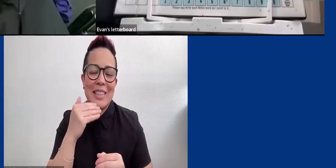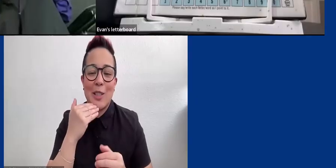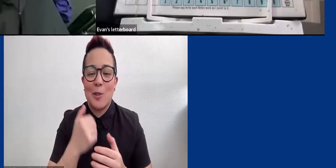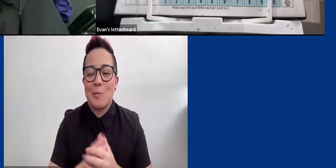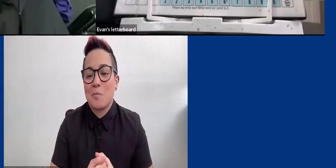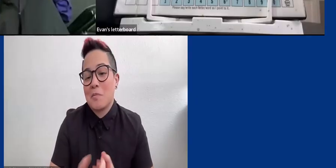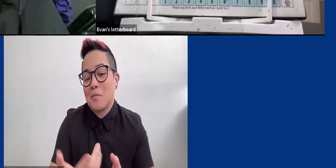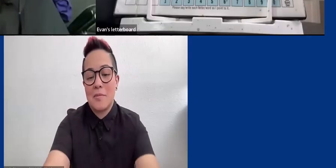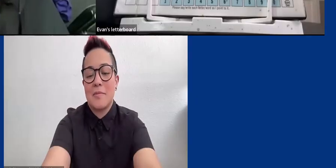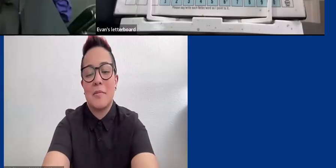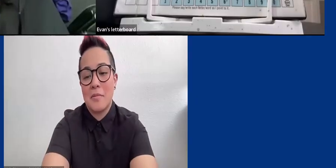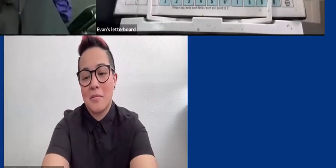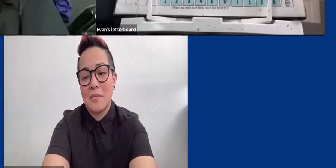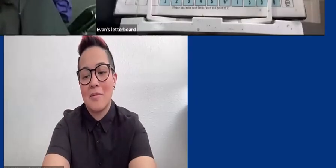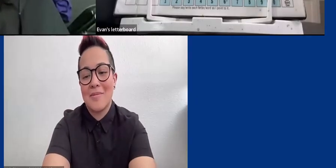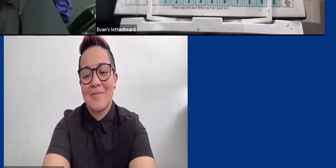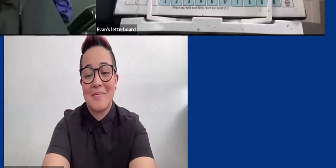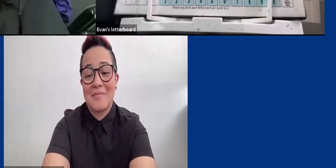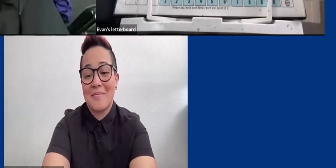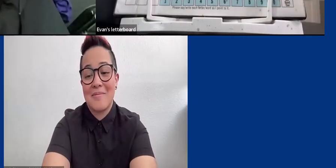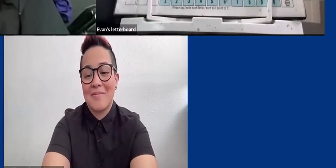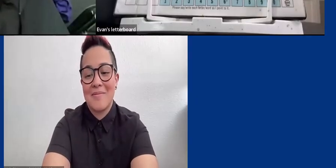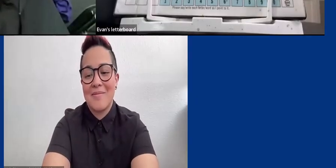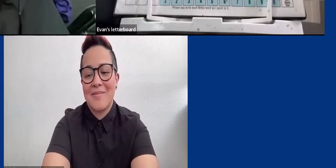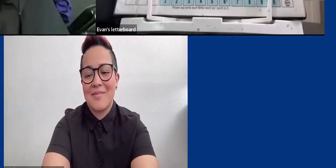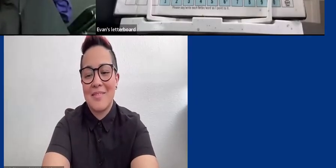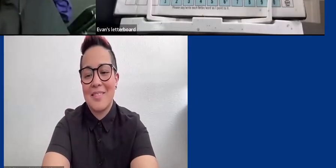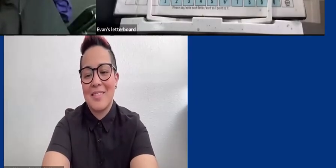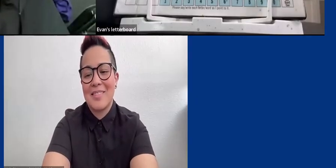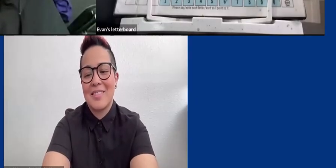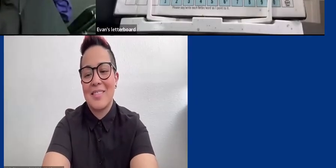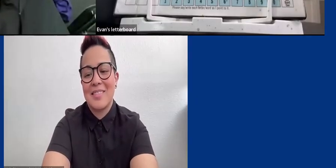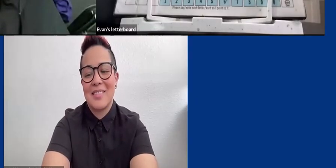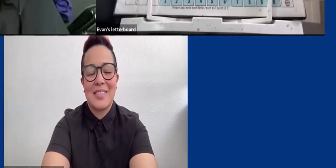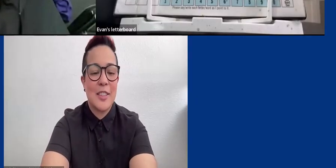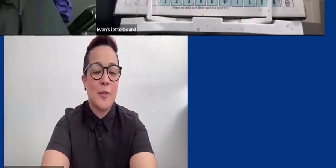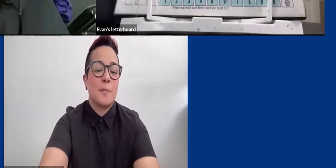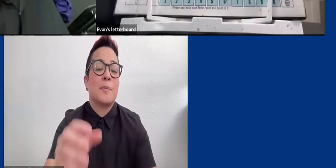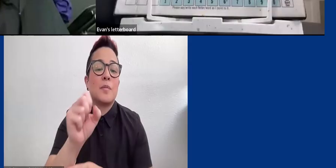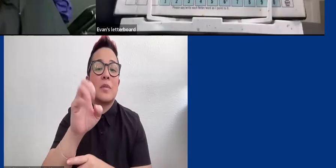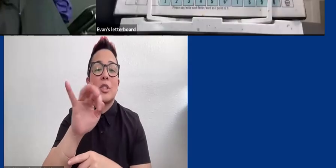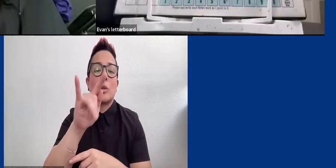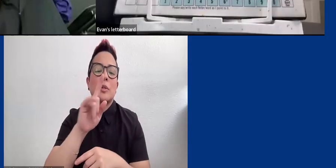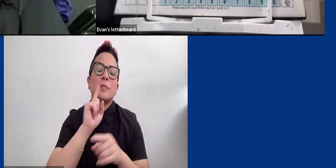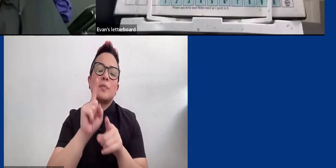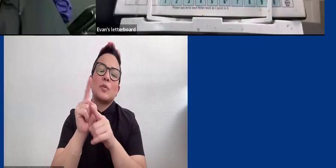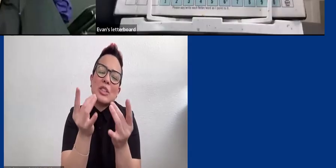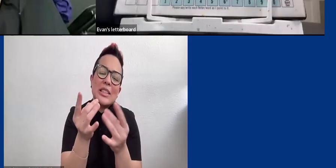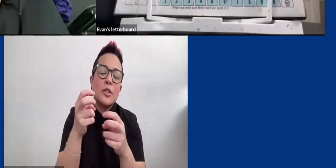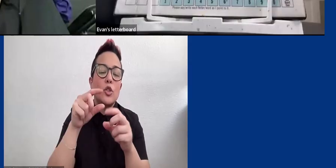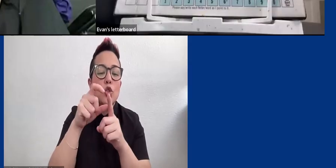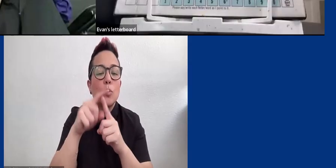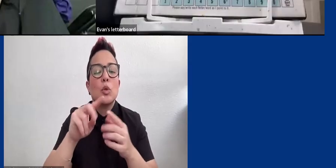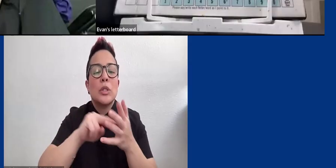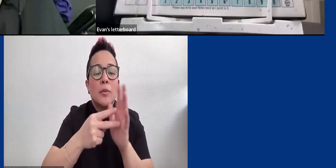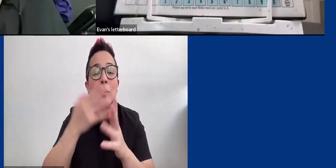sexuality is also a tricky term to define because every person defines their sexuality in